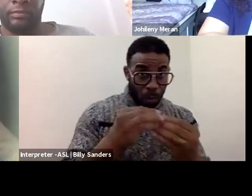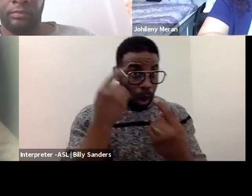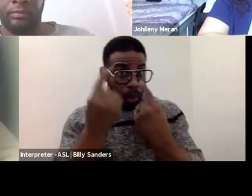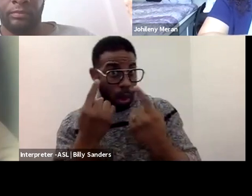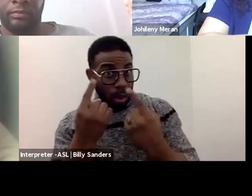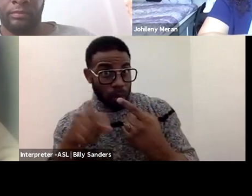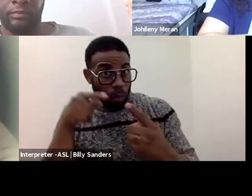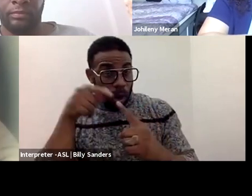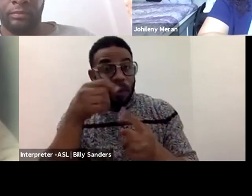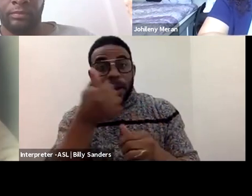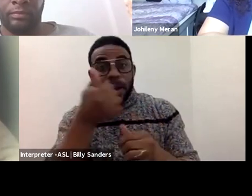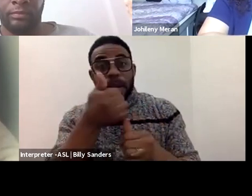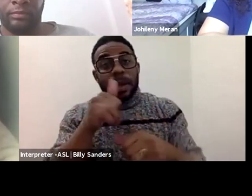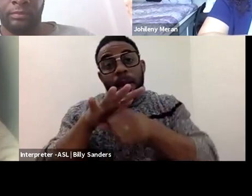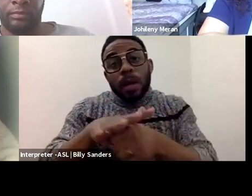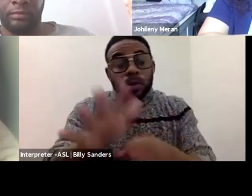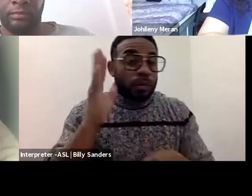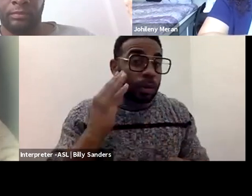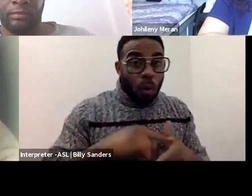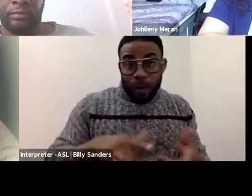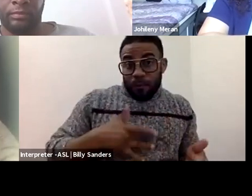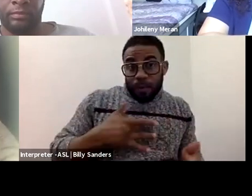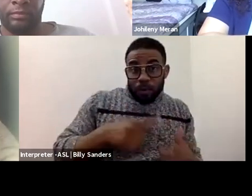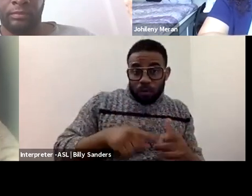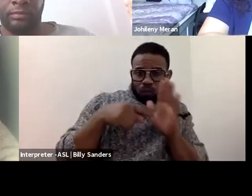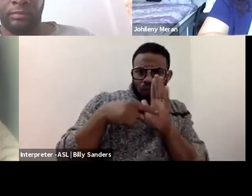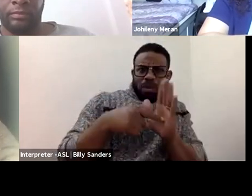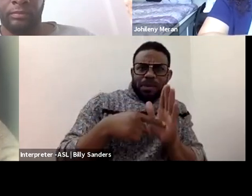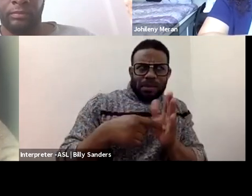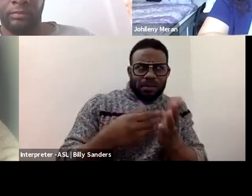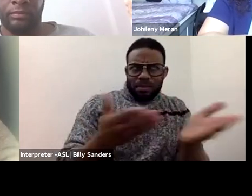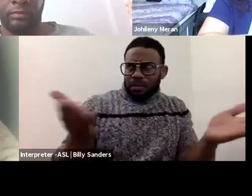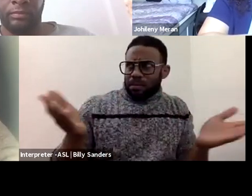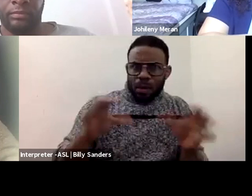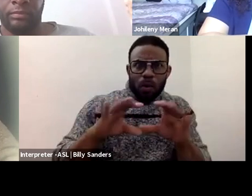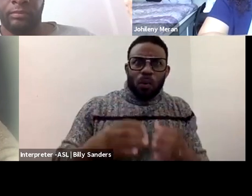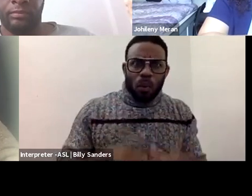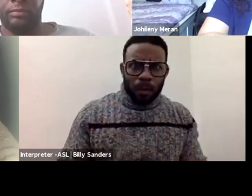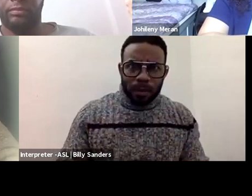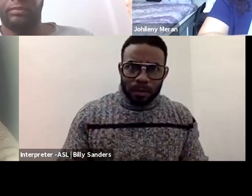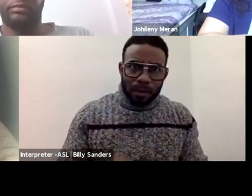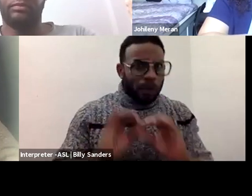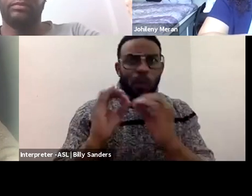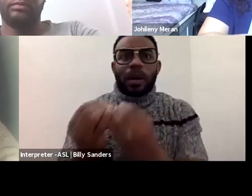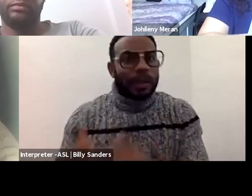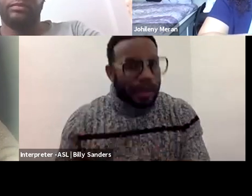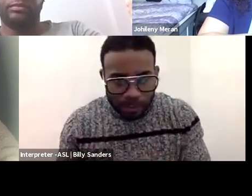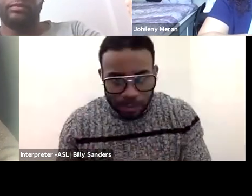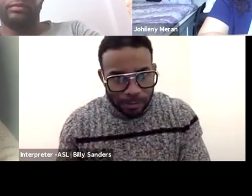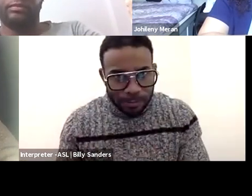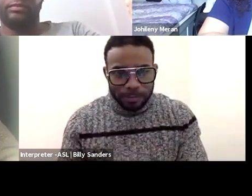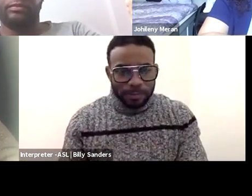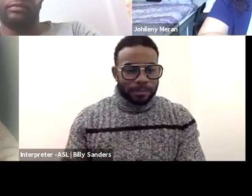around any pressure that you may have felt to represent a group, an organization, your